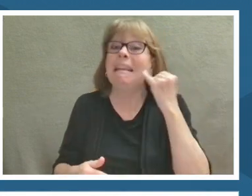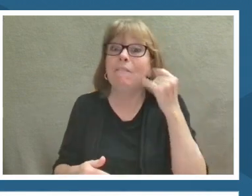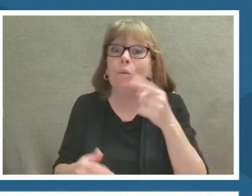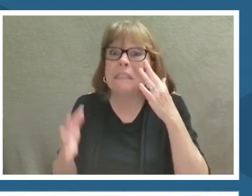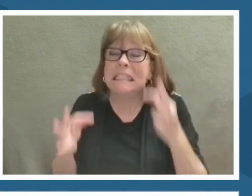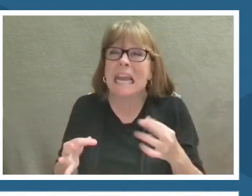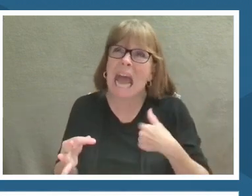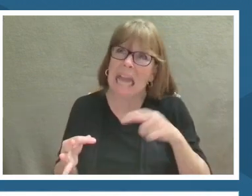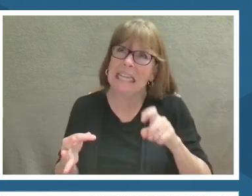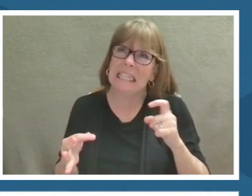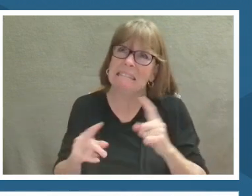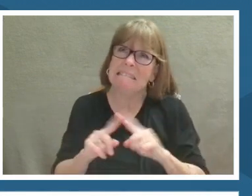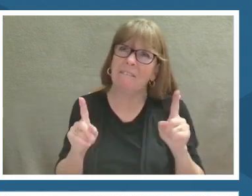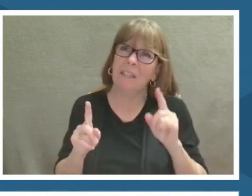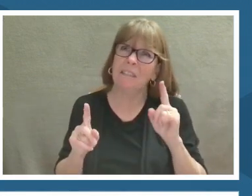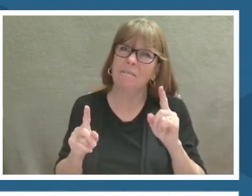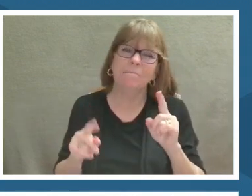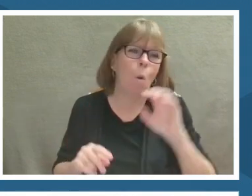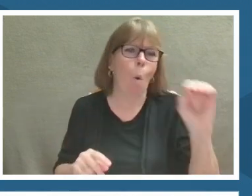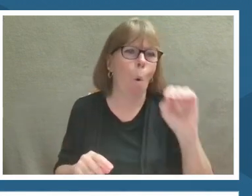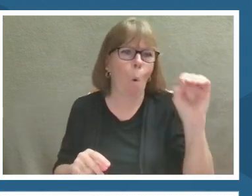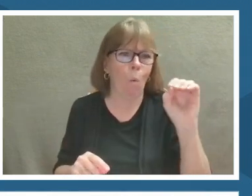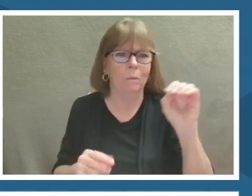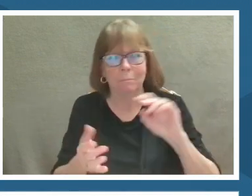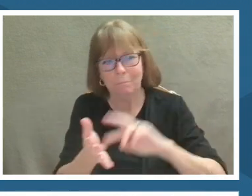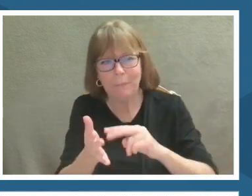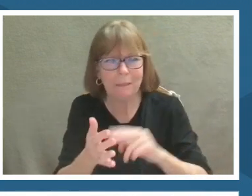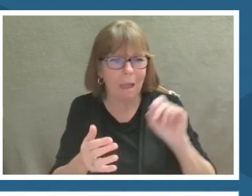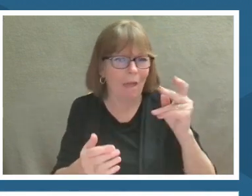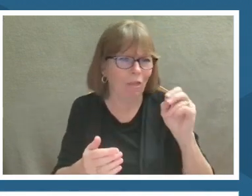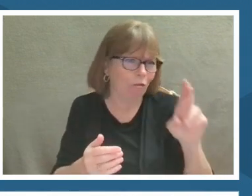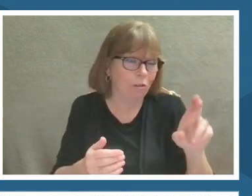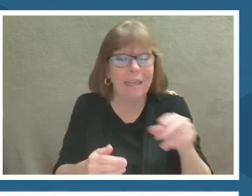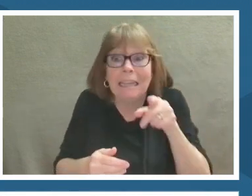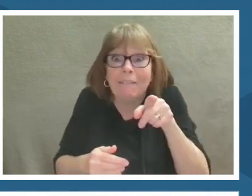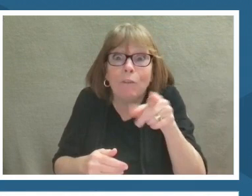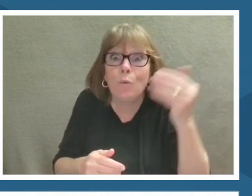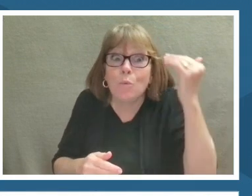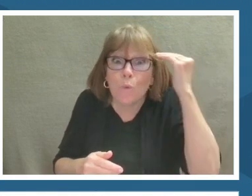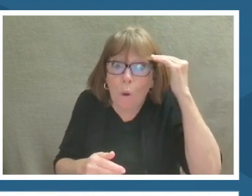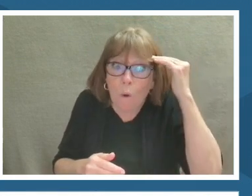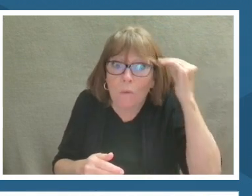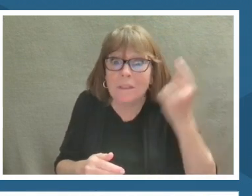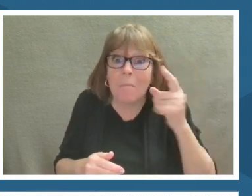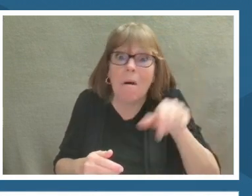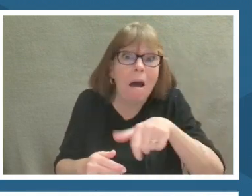and then maybe um your own acronym and maybe spell it out for us if you're